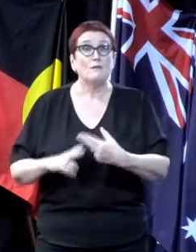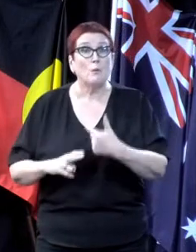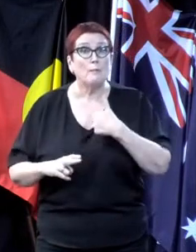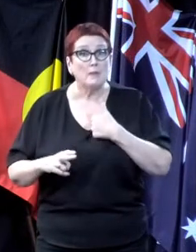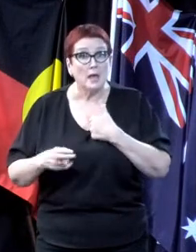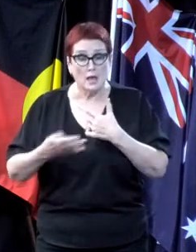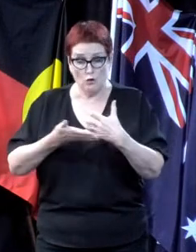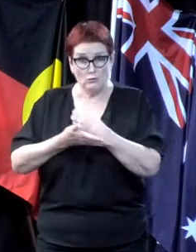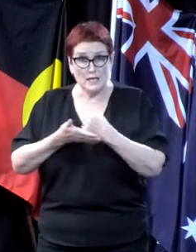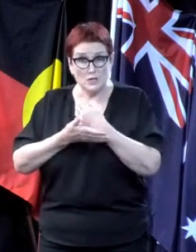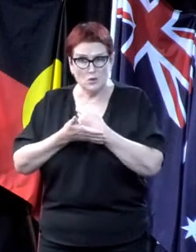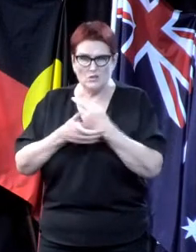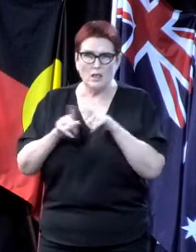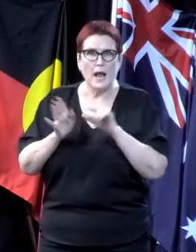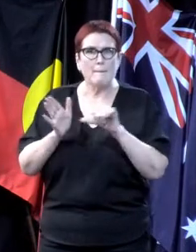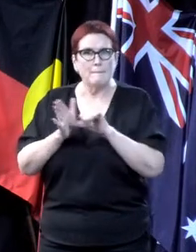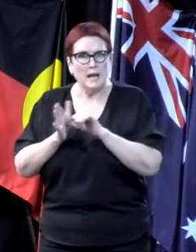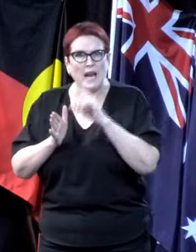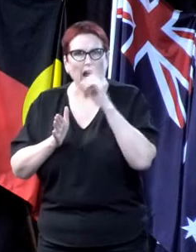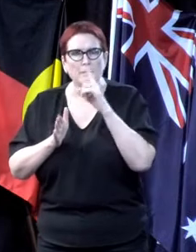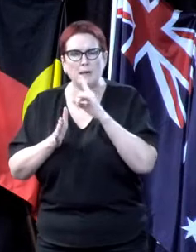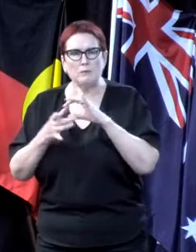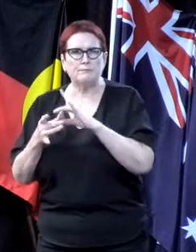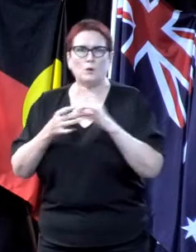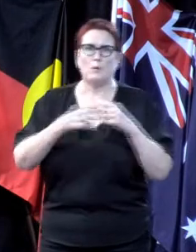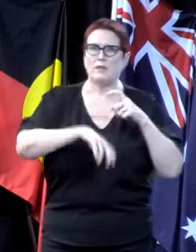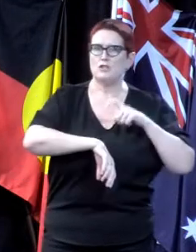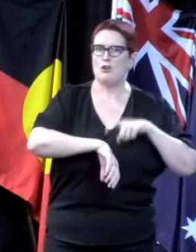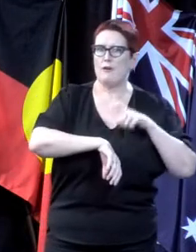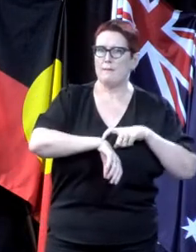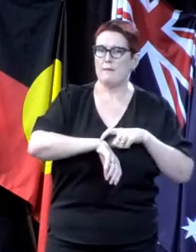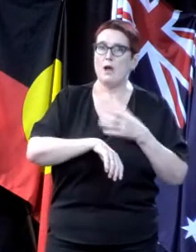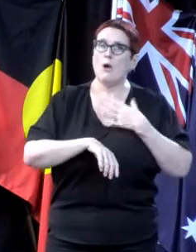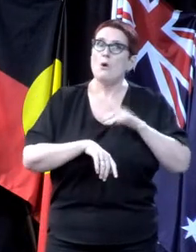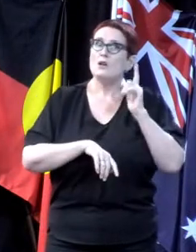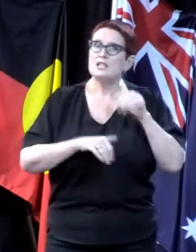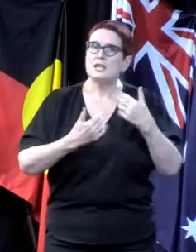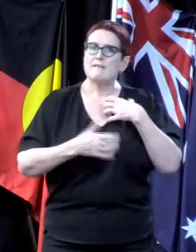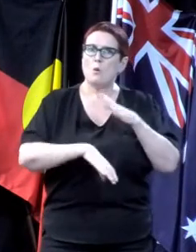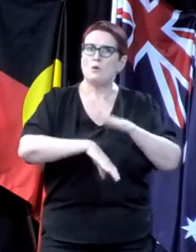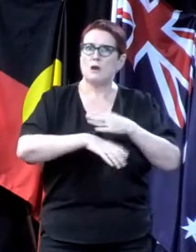to that time aspect around giving our teachers more time to do this work well, as opposed to just, you know,